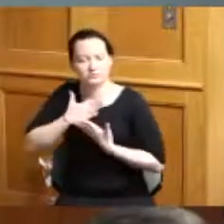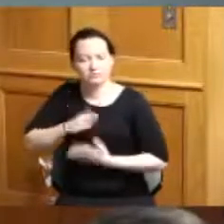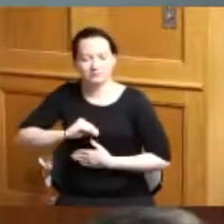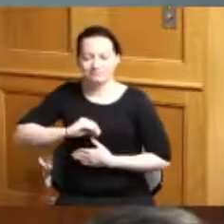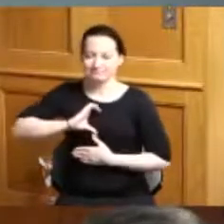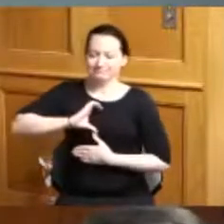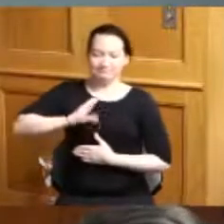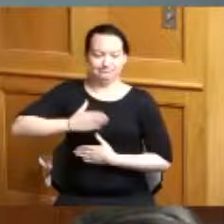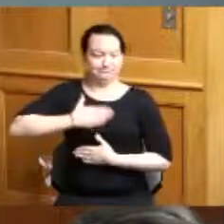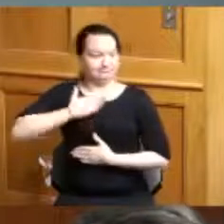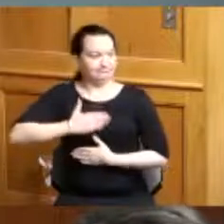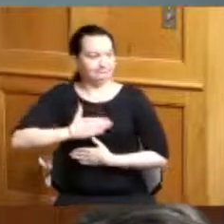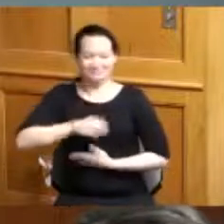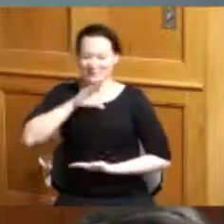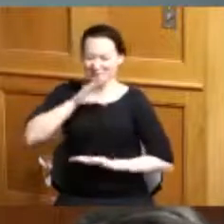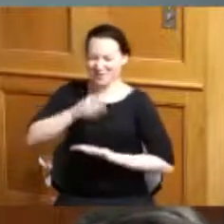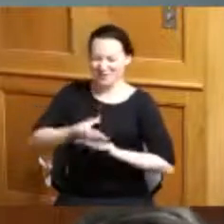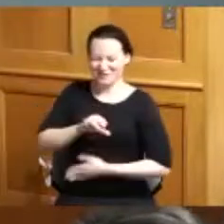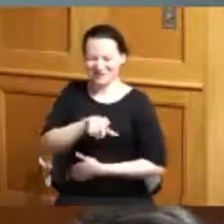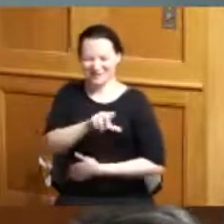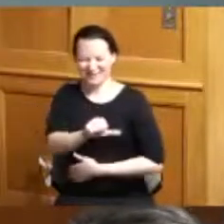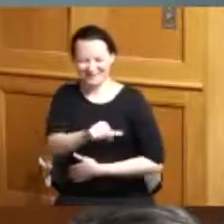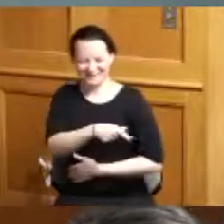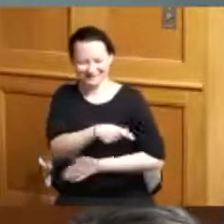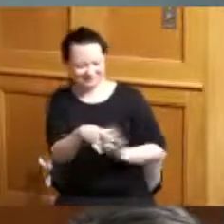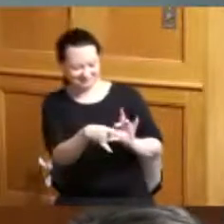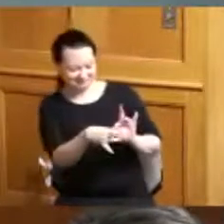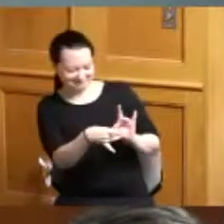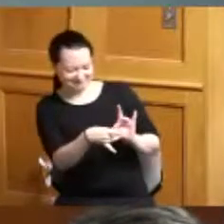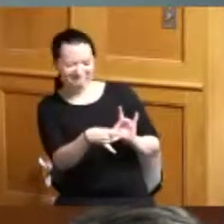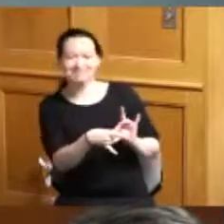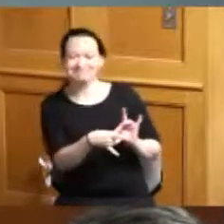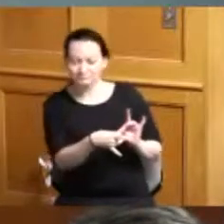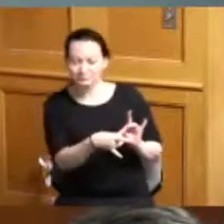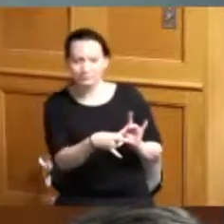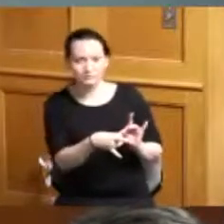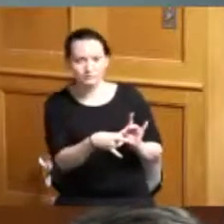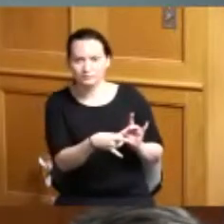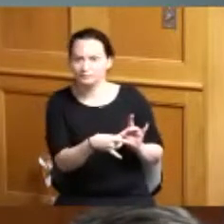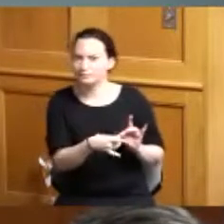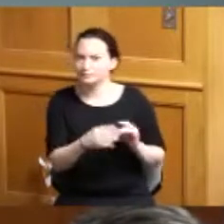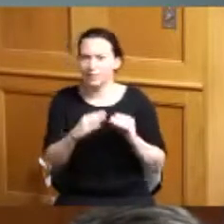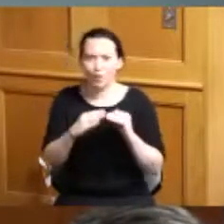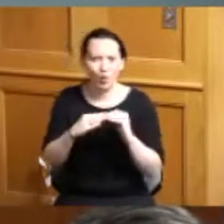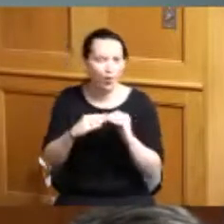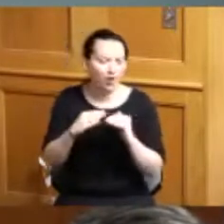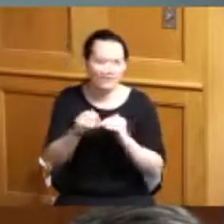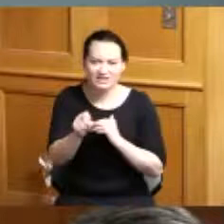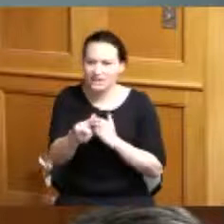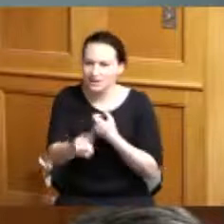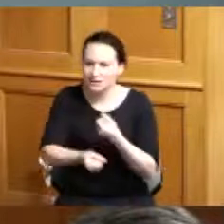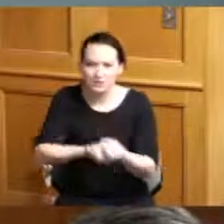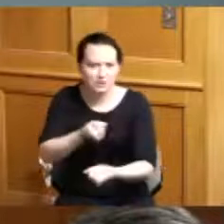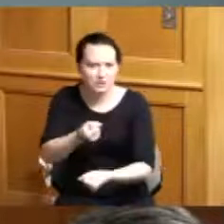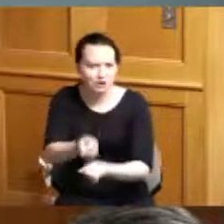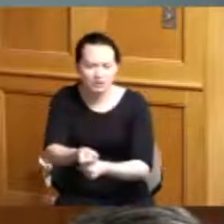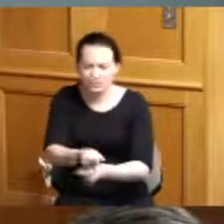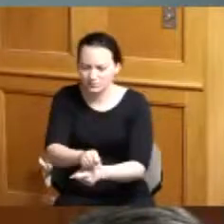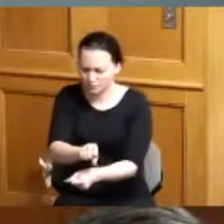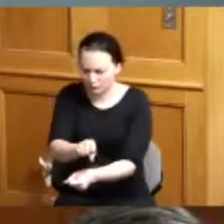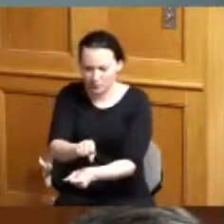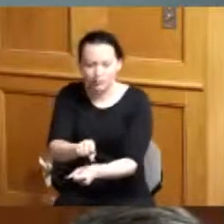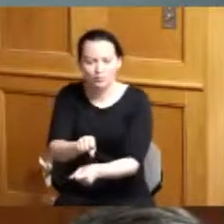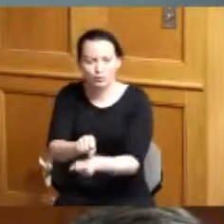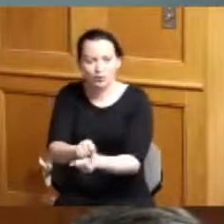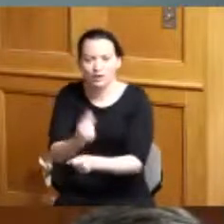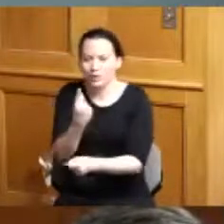his daughter Jessica indicated for literally over a decade Pat was working on a one-year contract